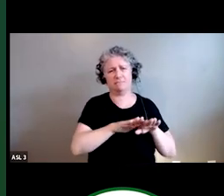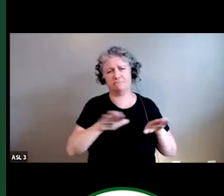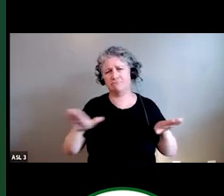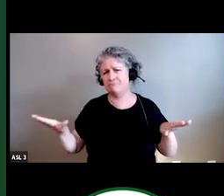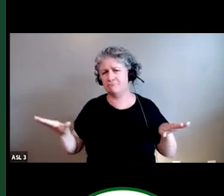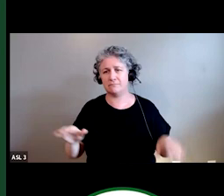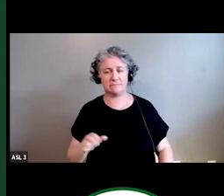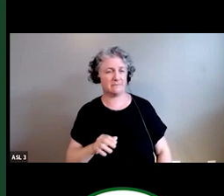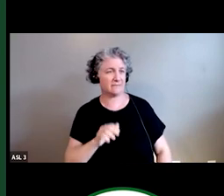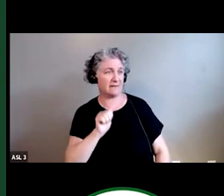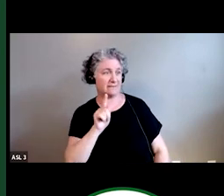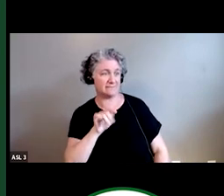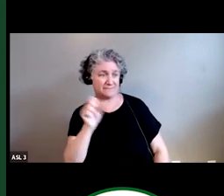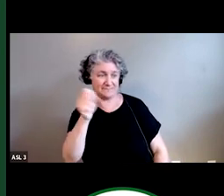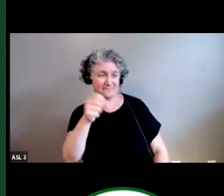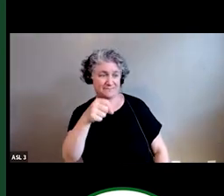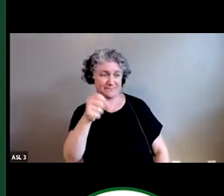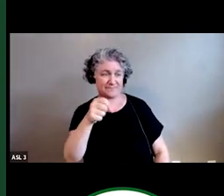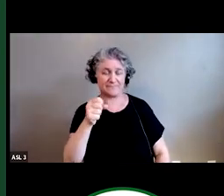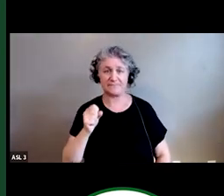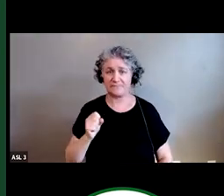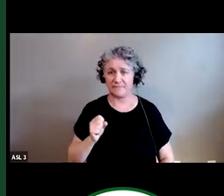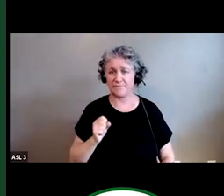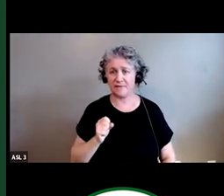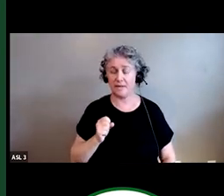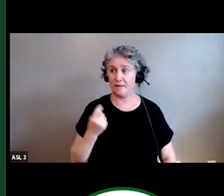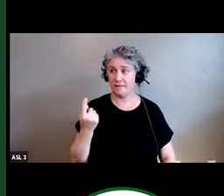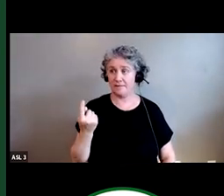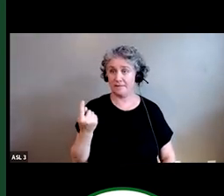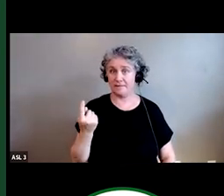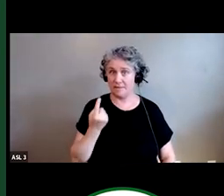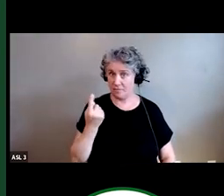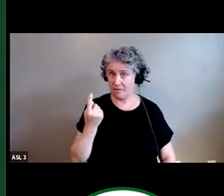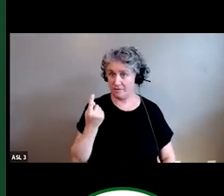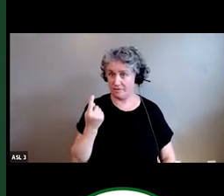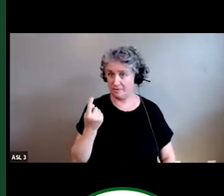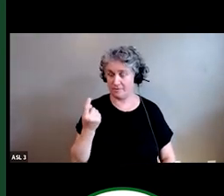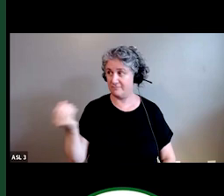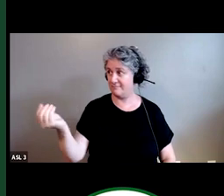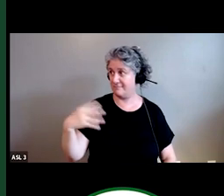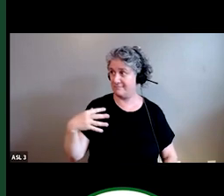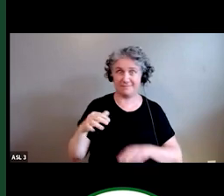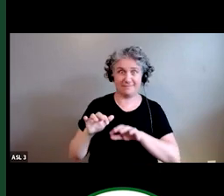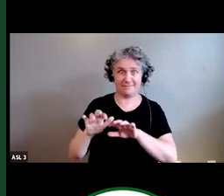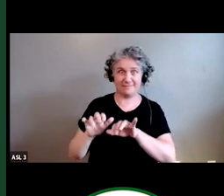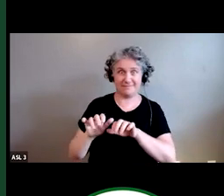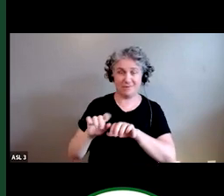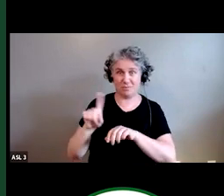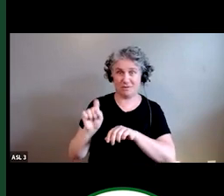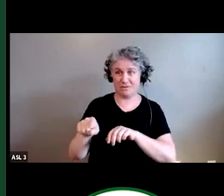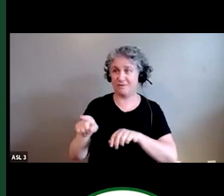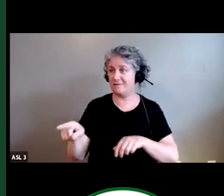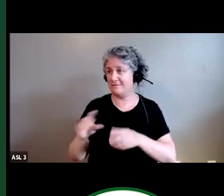Absolutely. So we had someone putting that question. They said they'd love to participate